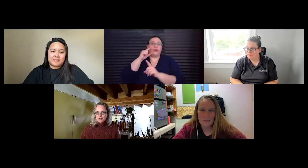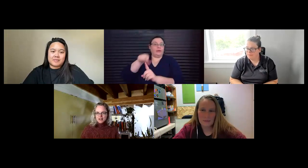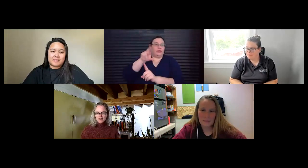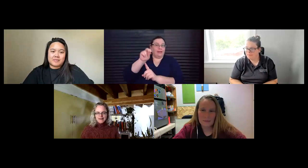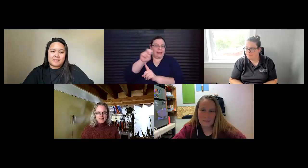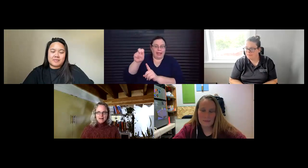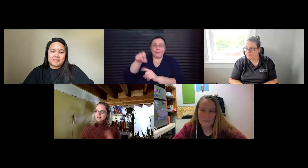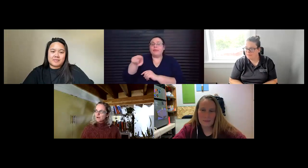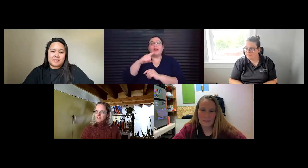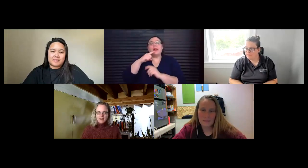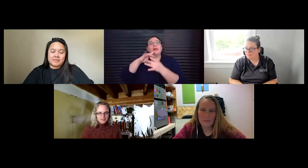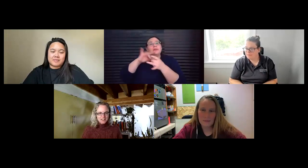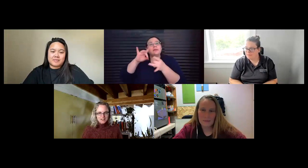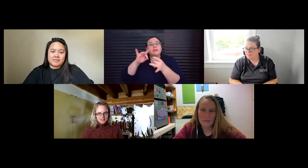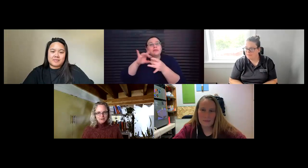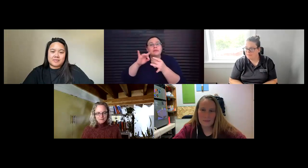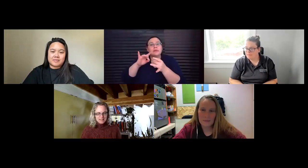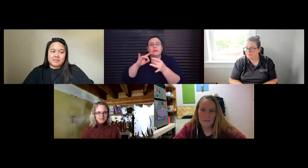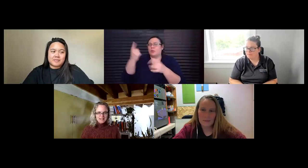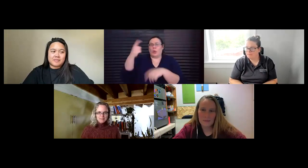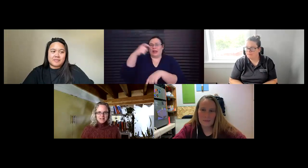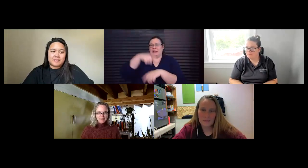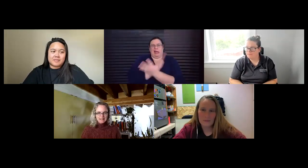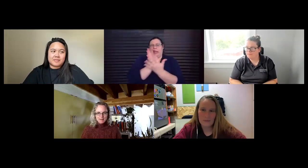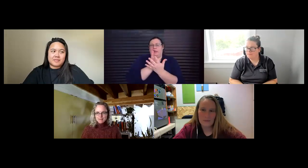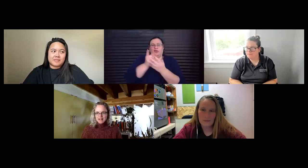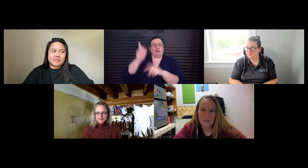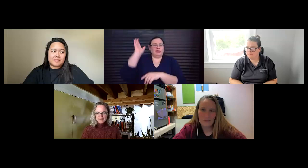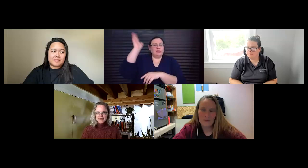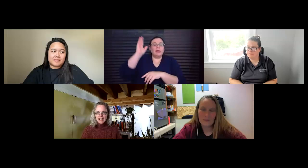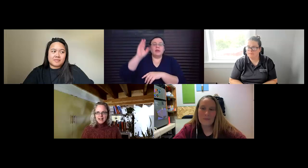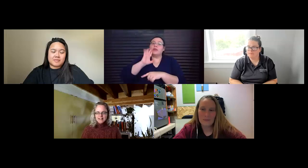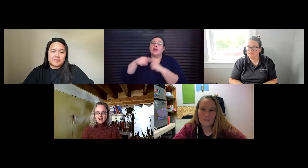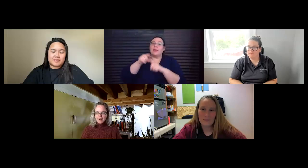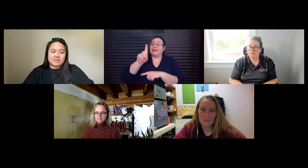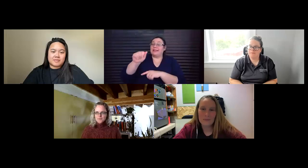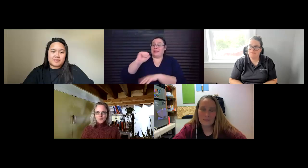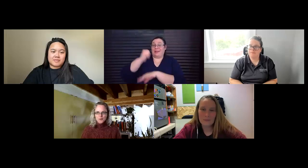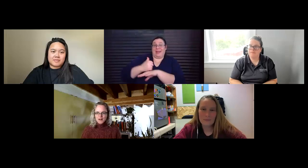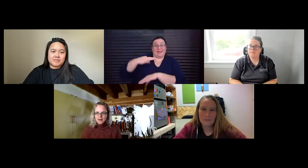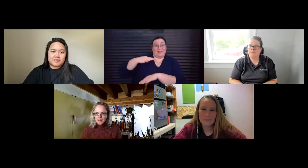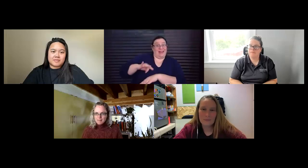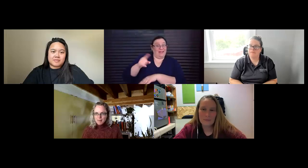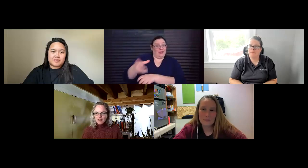You shared at some point in our conversation that you're receiving some disability based benefits.